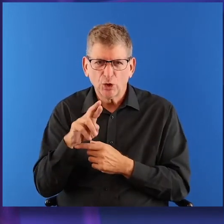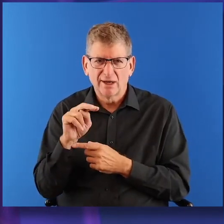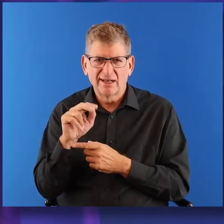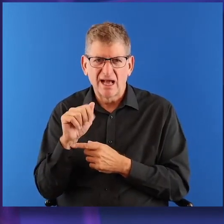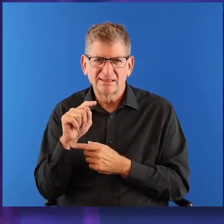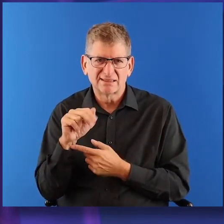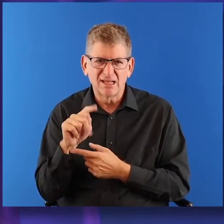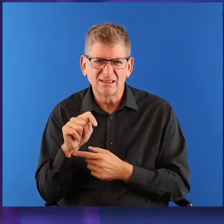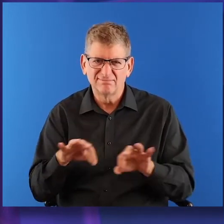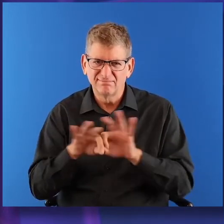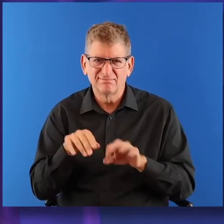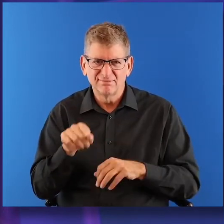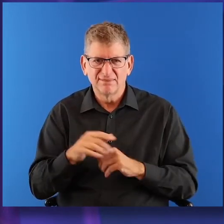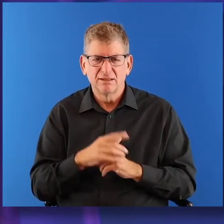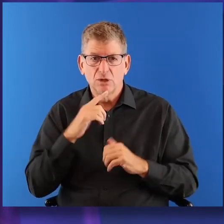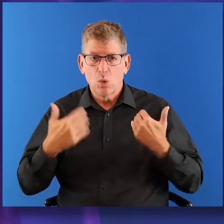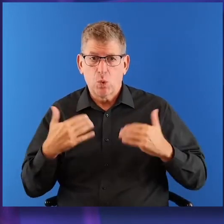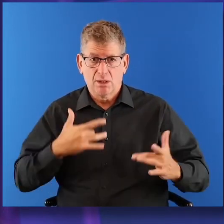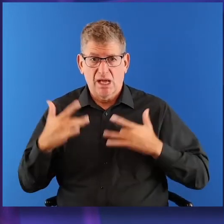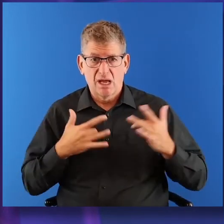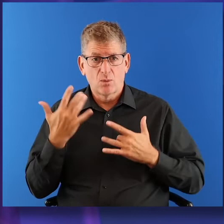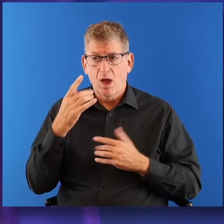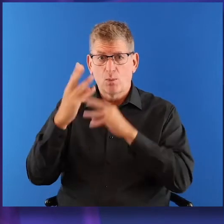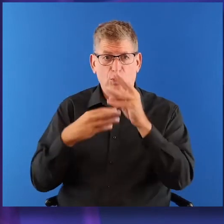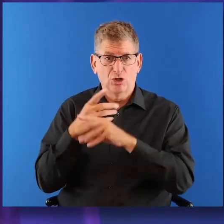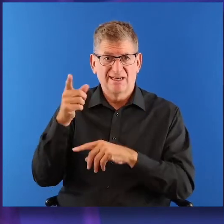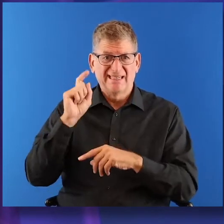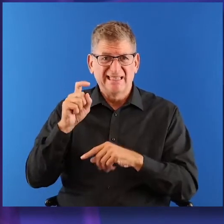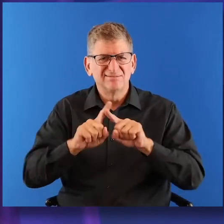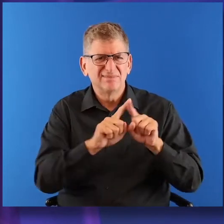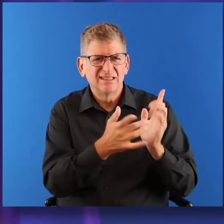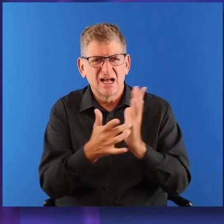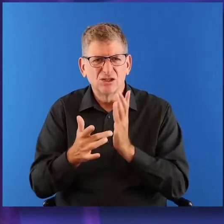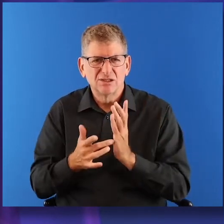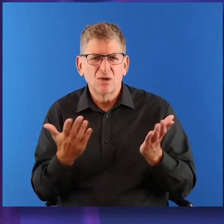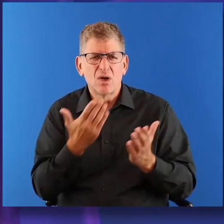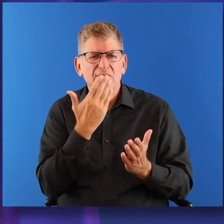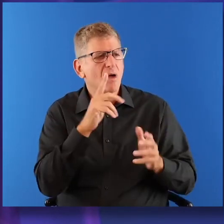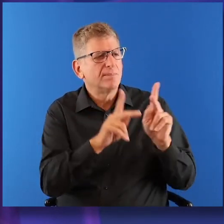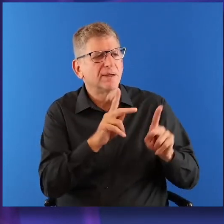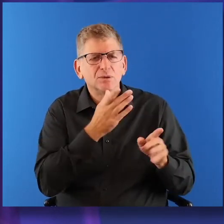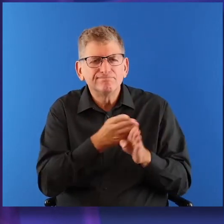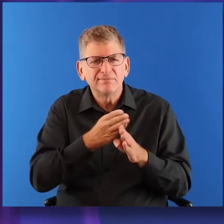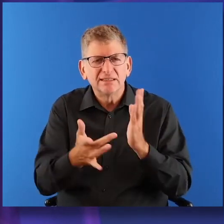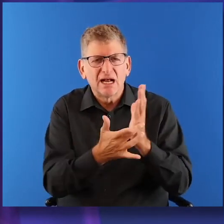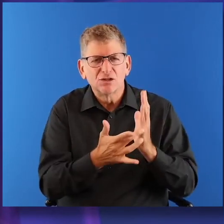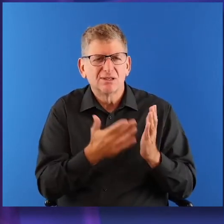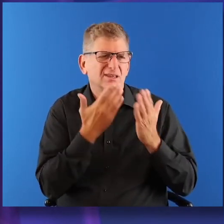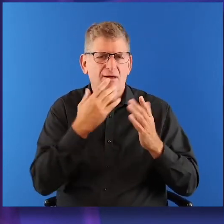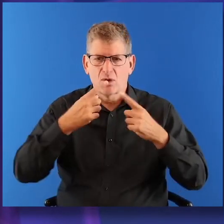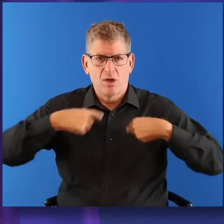thankfully for all technologists, thankfully for all of us. We all just need to keep thinking big and we need to